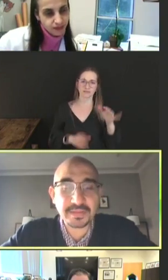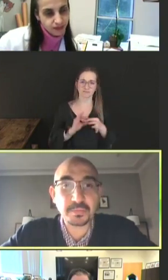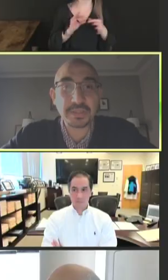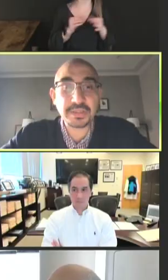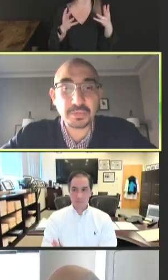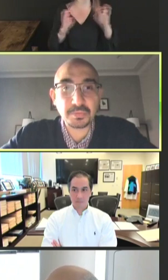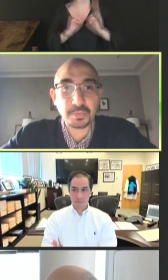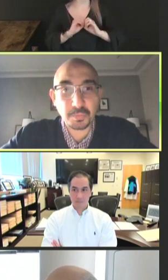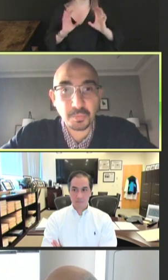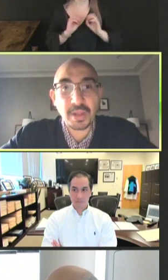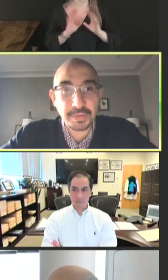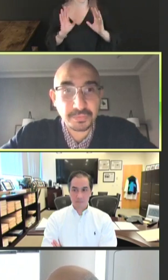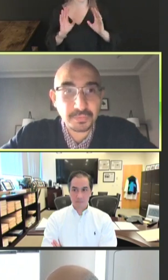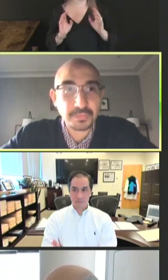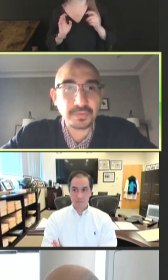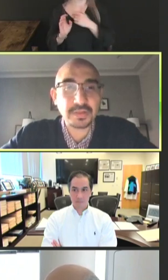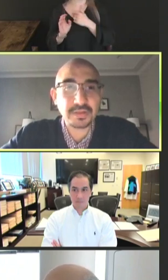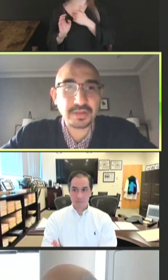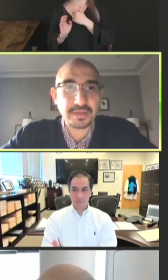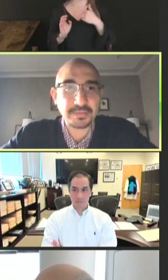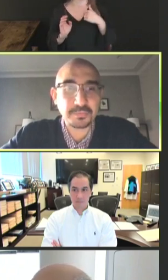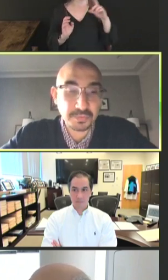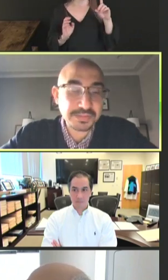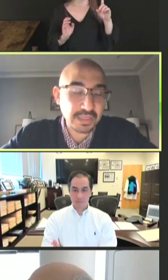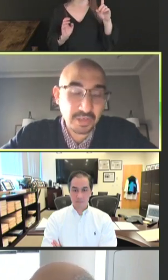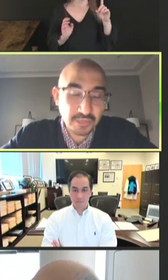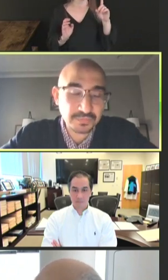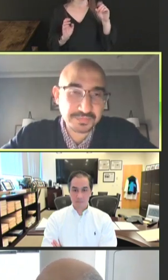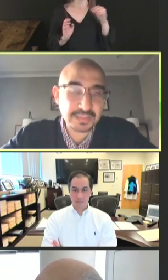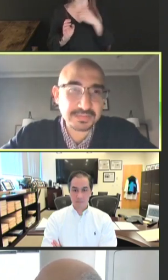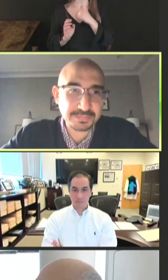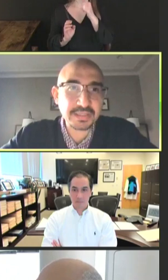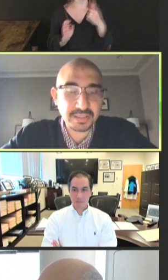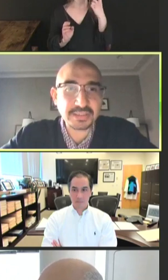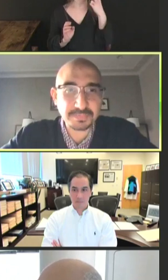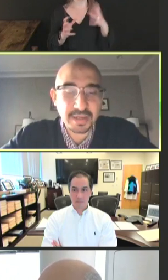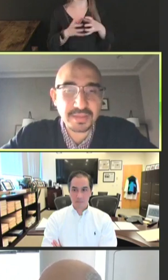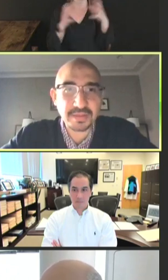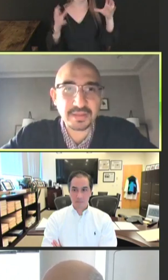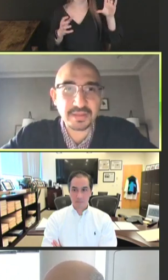that we -- while we do, we don't see a lot of cells being engaged by the